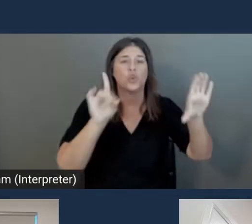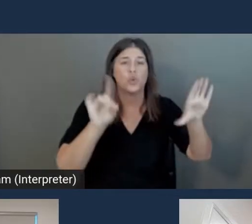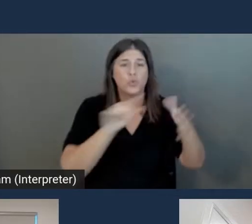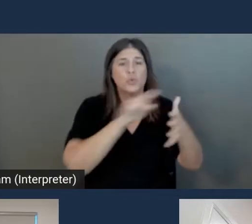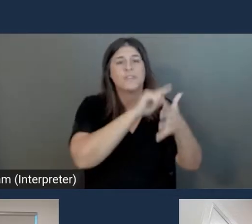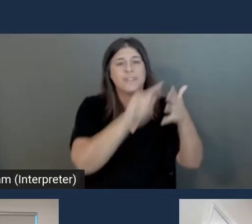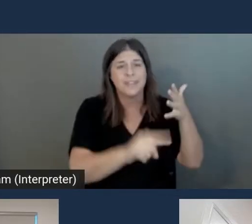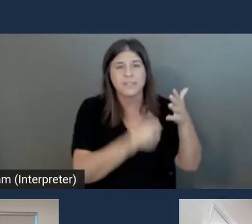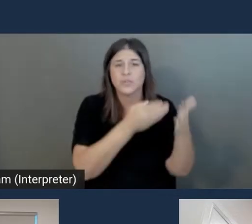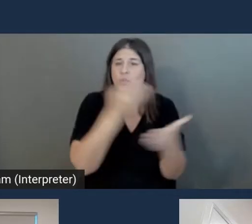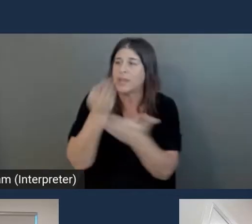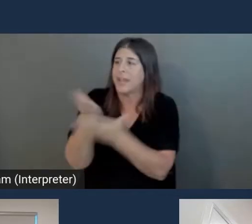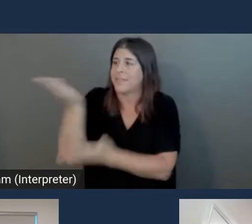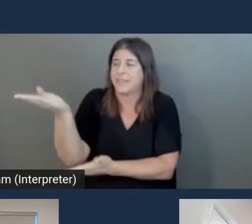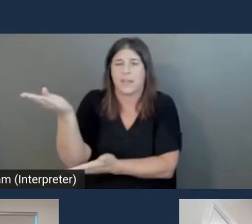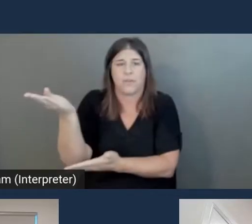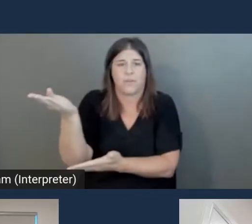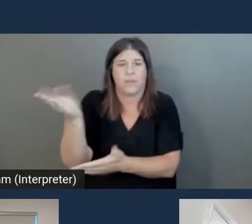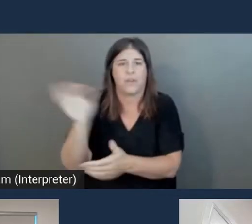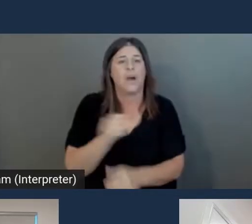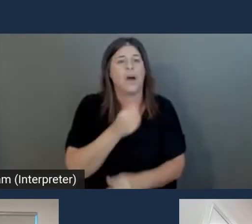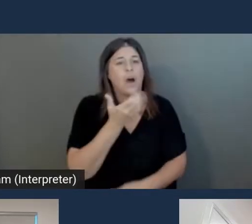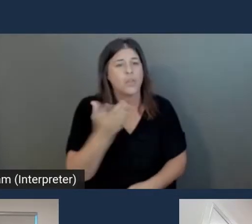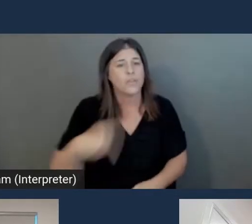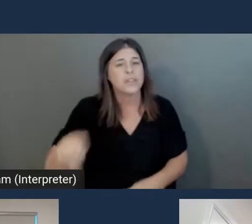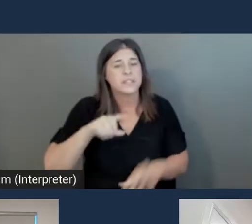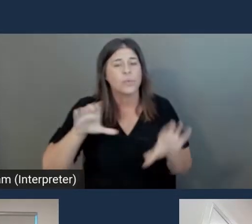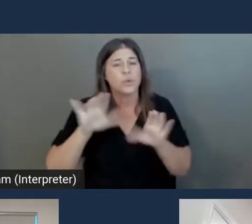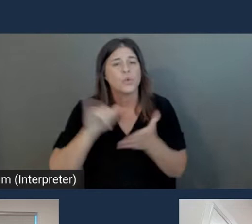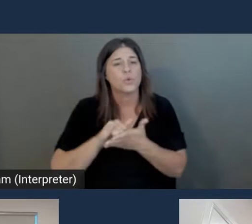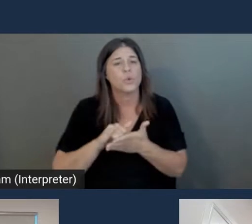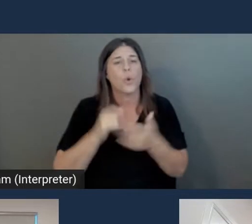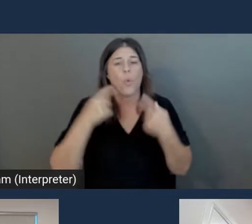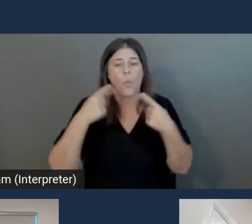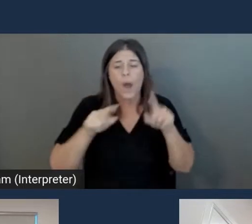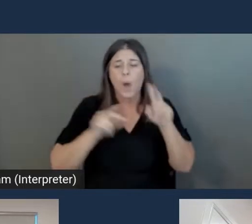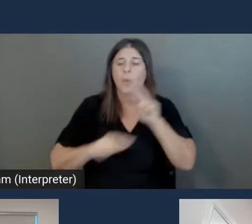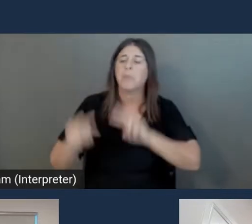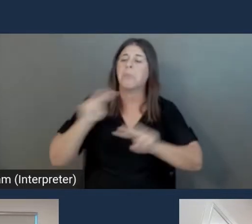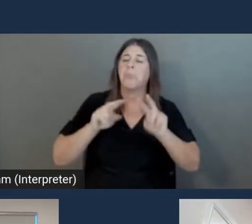And other things that we do is, as you scan your applications and databases,